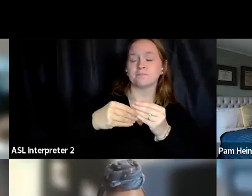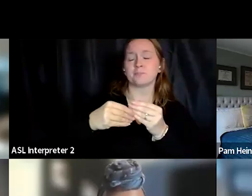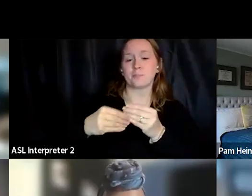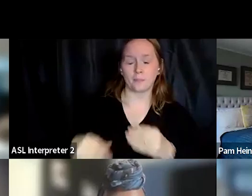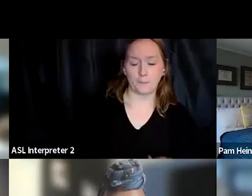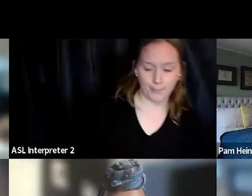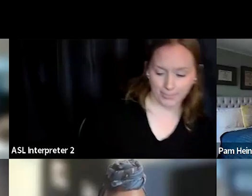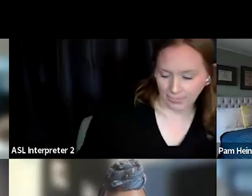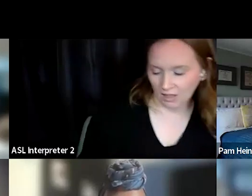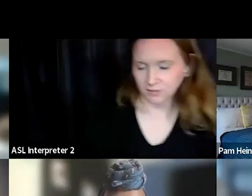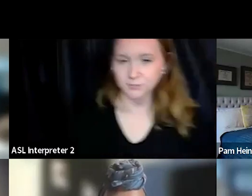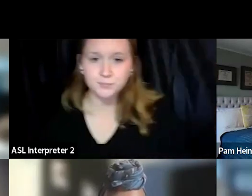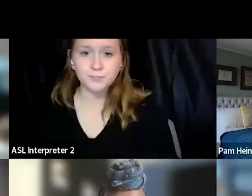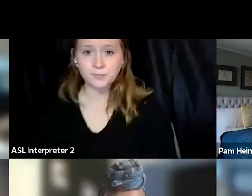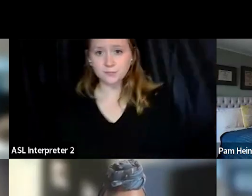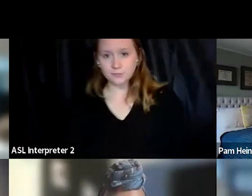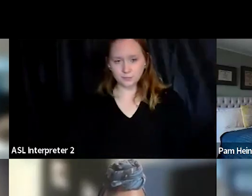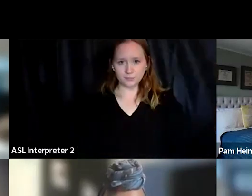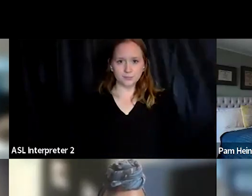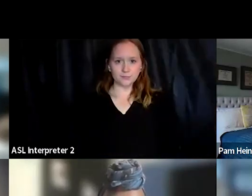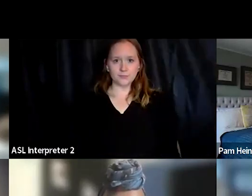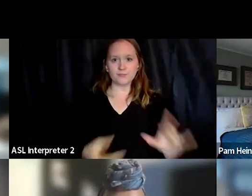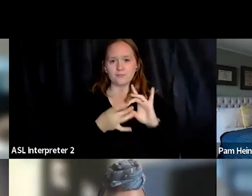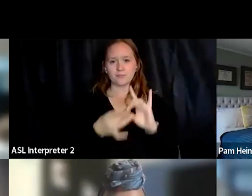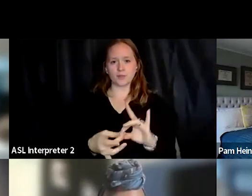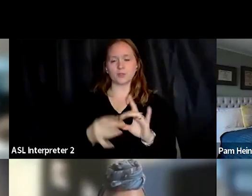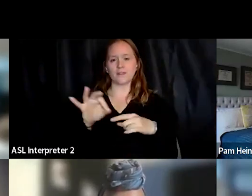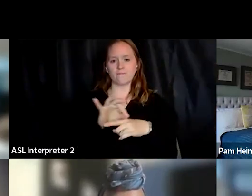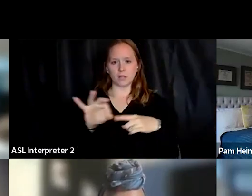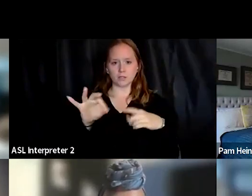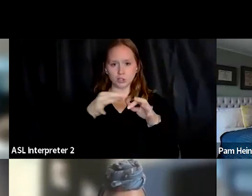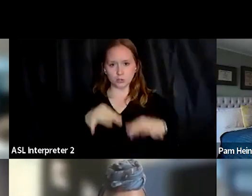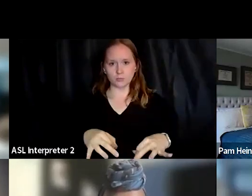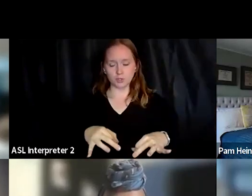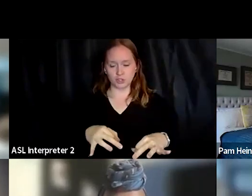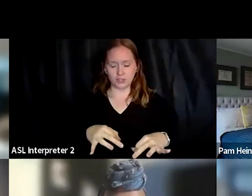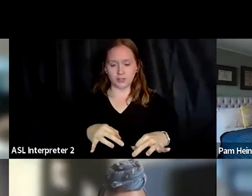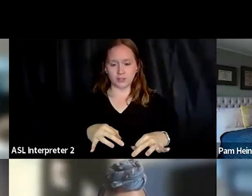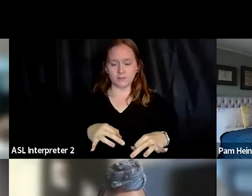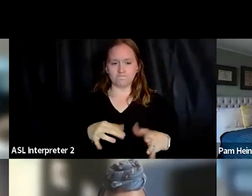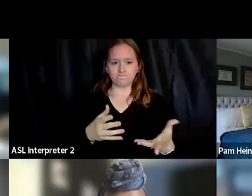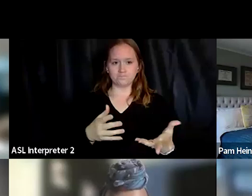and that goes into the functional information descriptions as well. So you don't need to tell the DDS examiner